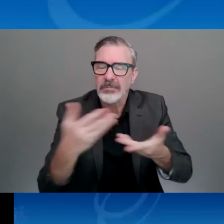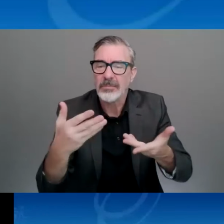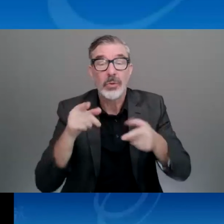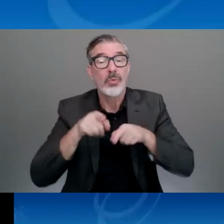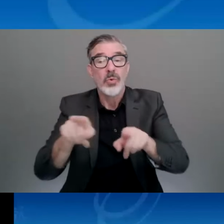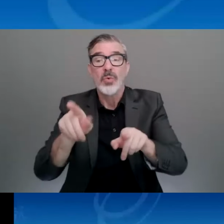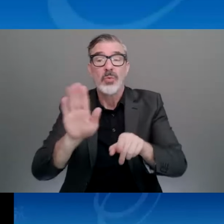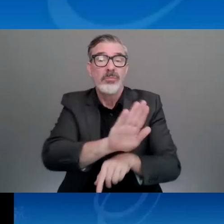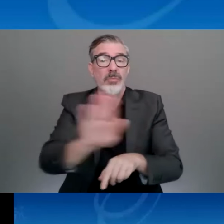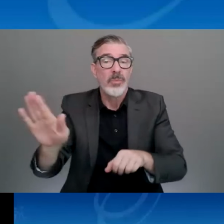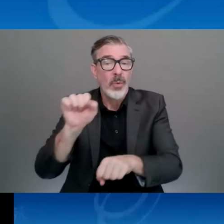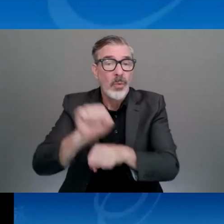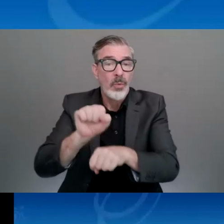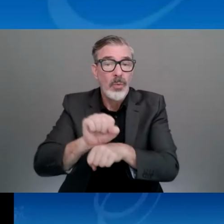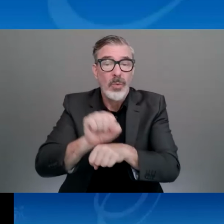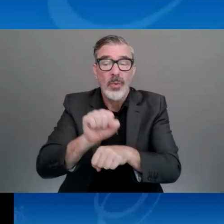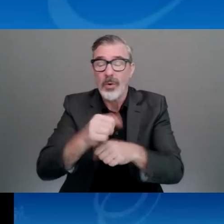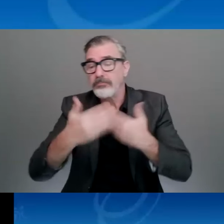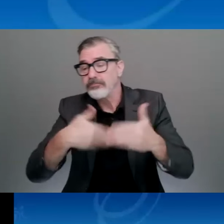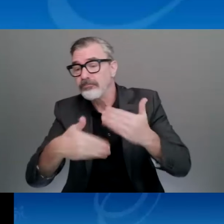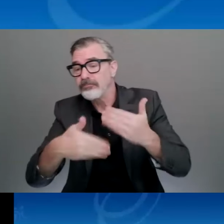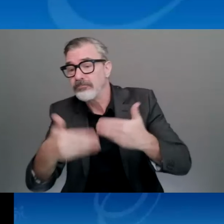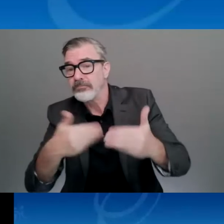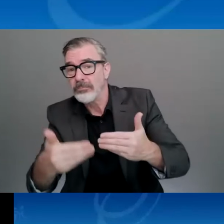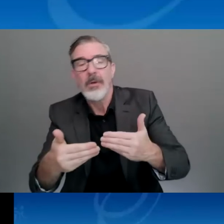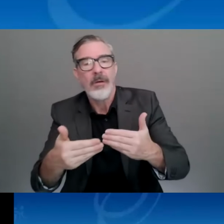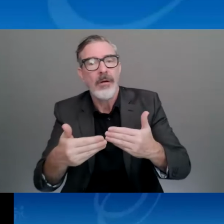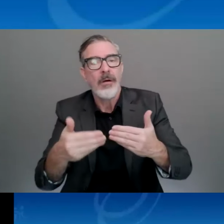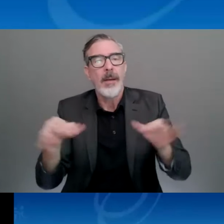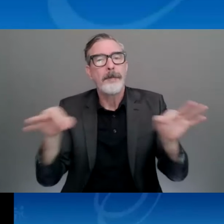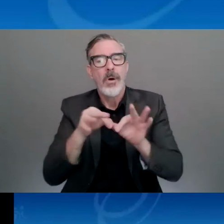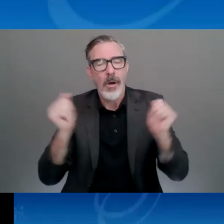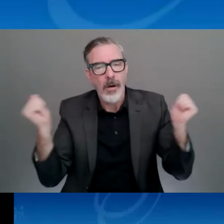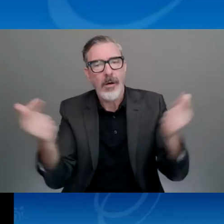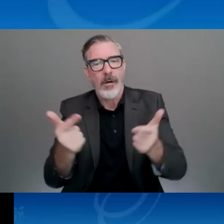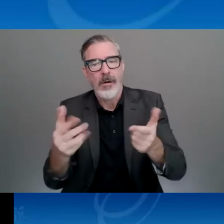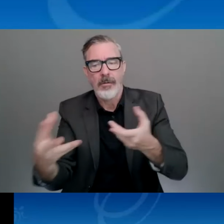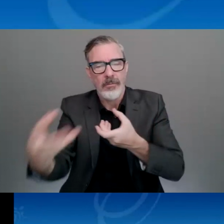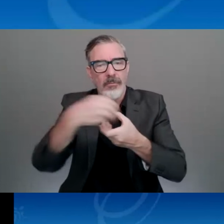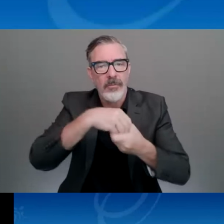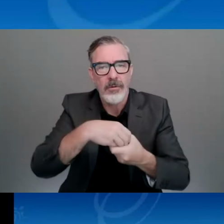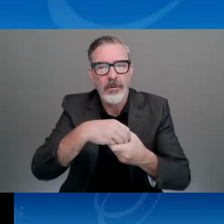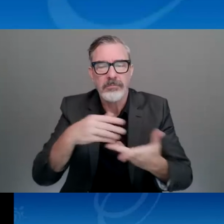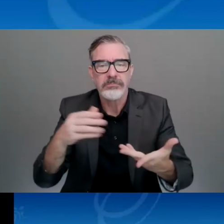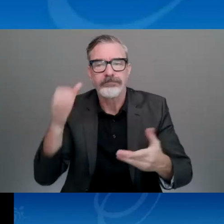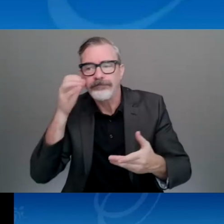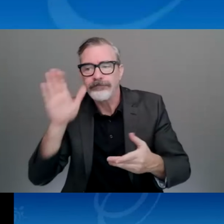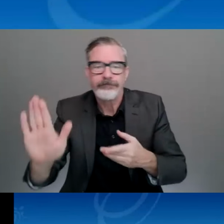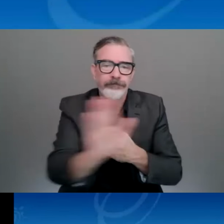so that the end output is one that incorporates all voices and isn't, minimizing the voices that were not in the room.